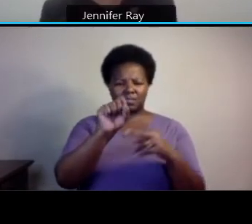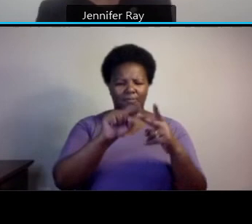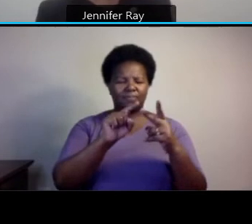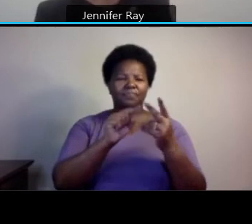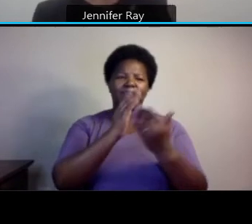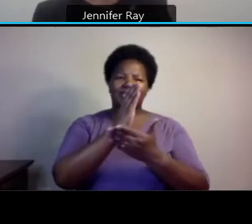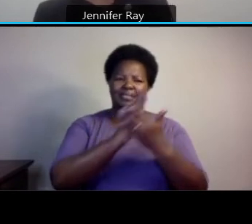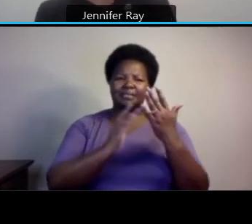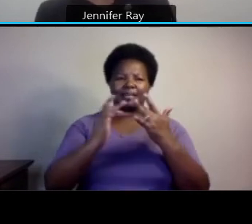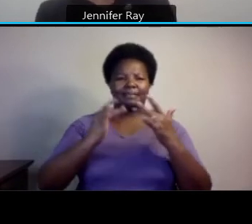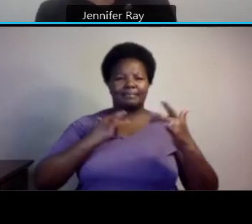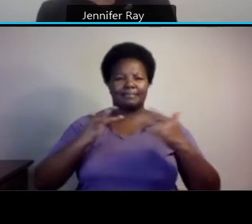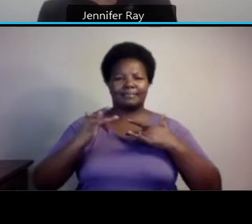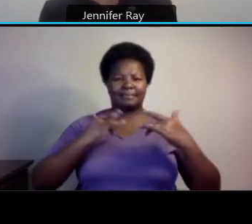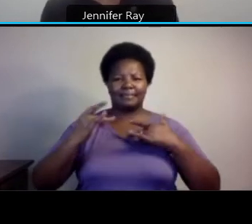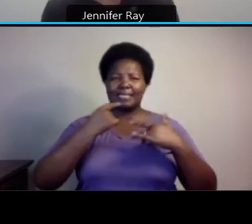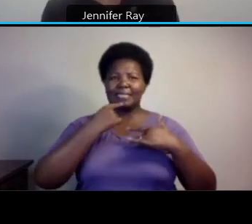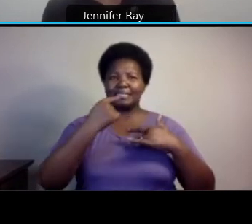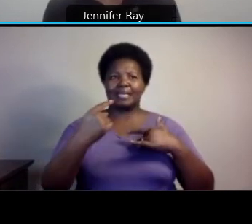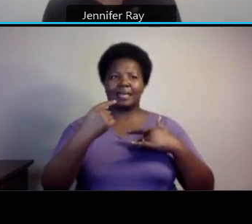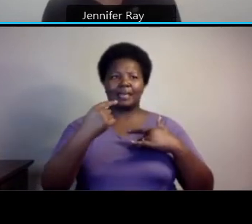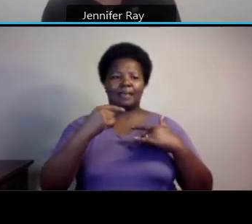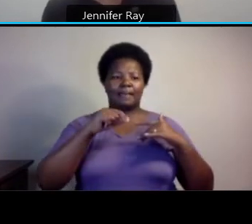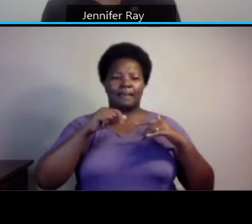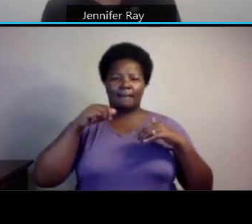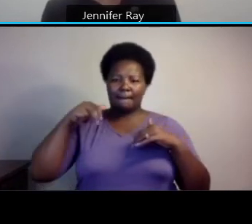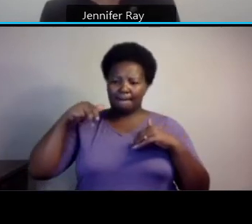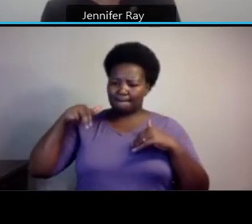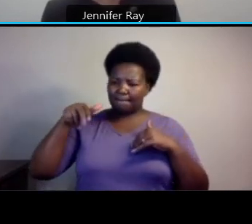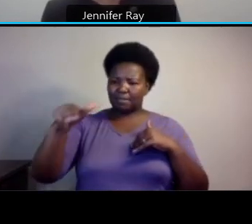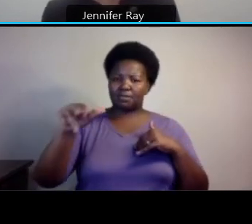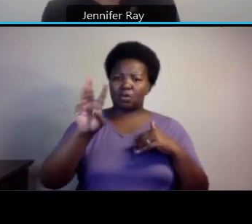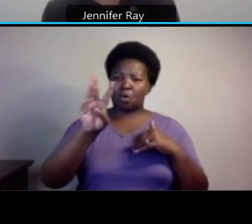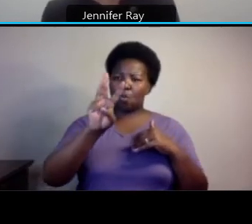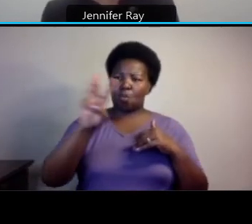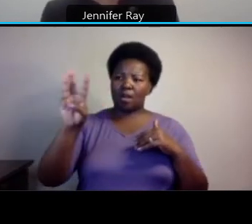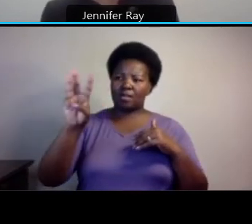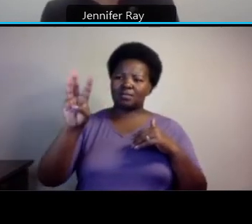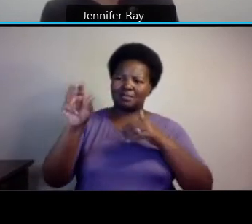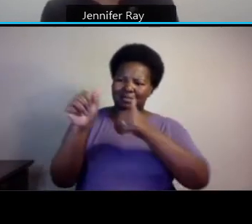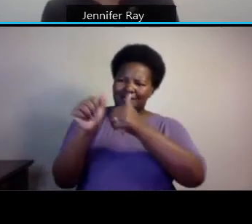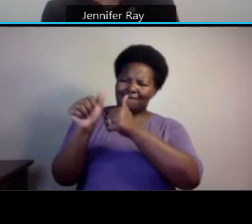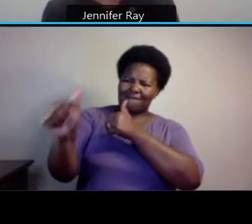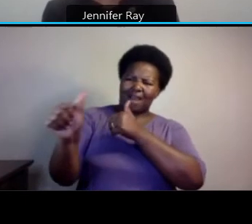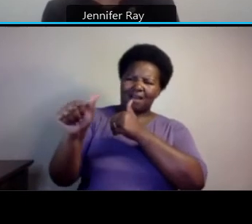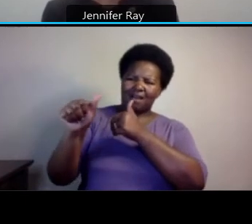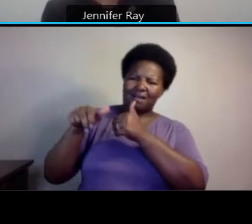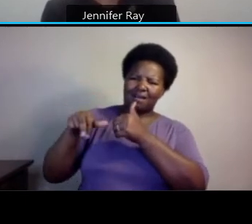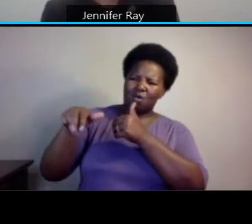the furthest corner the furthest west corner of florida and first and too many cars rush